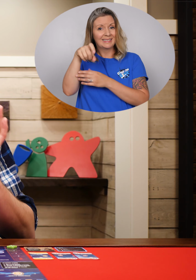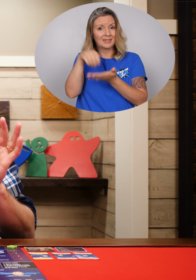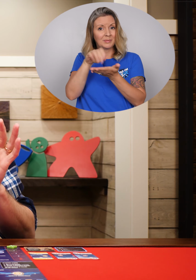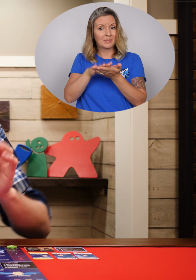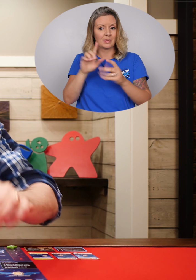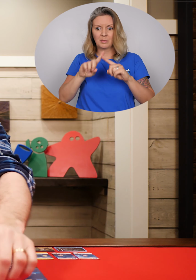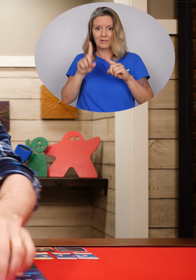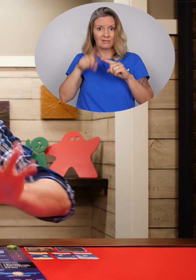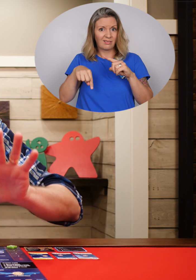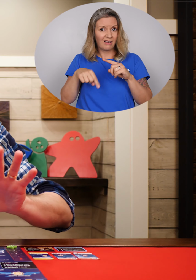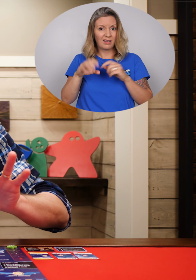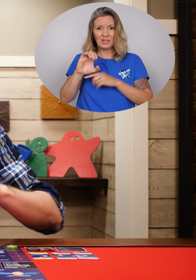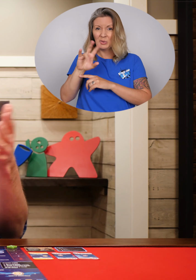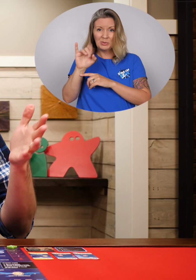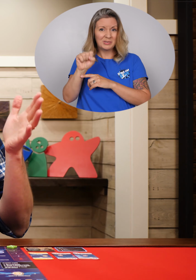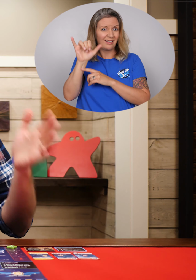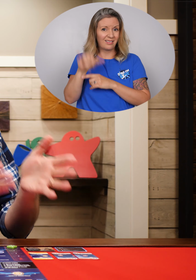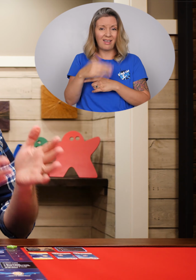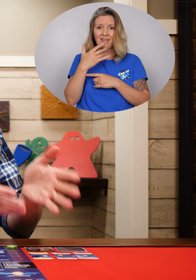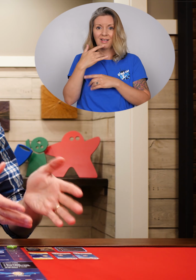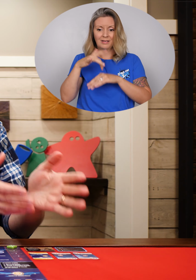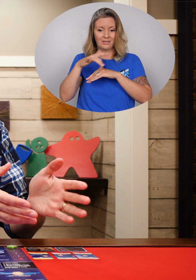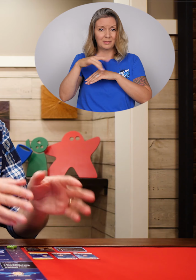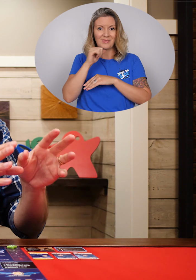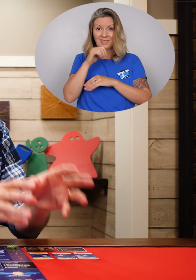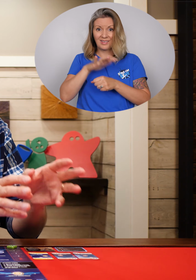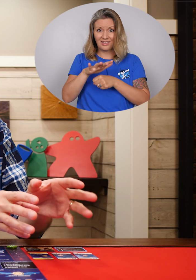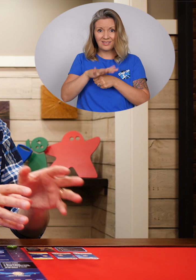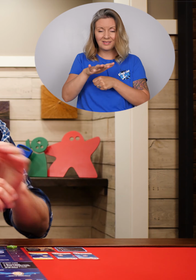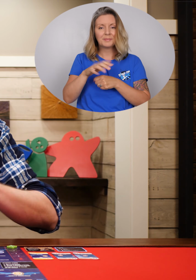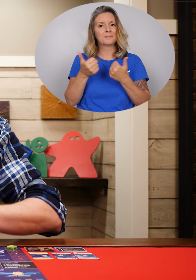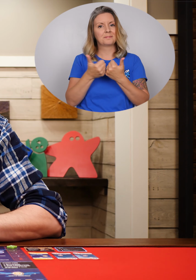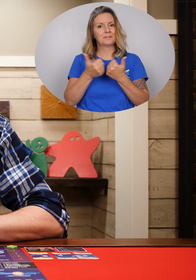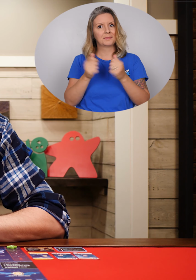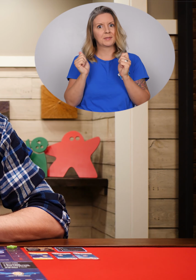to the board, but you can’t because there’s not enough of that color in the supply, the